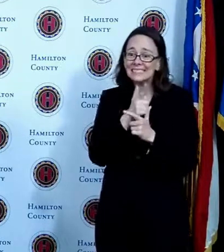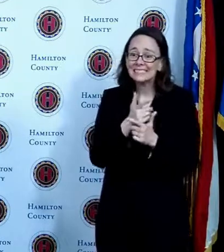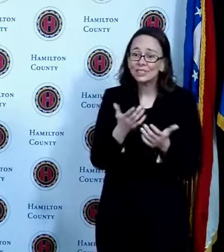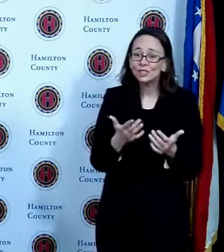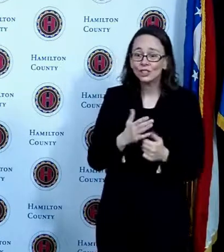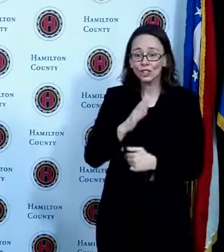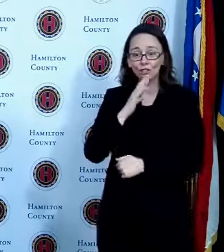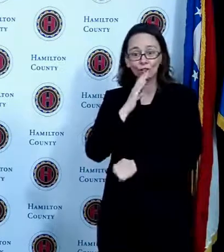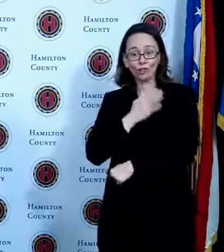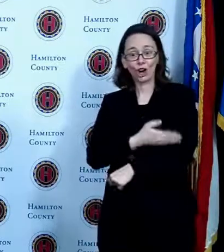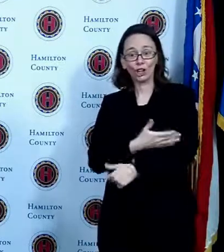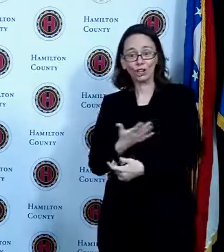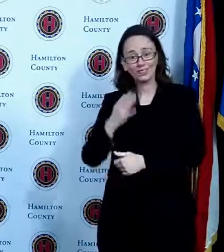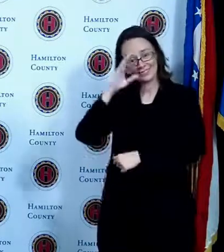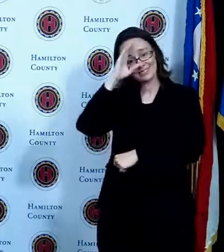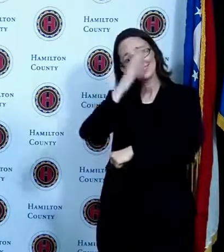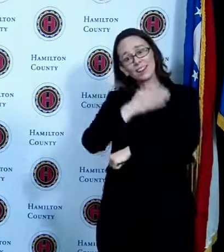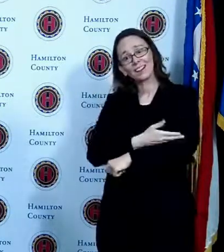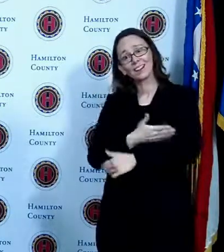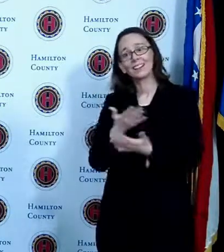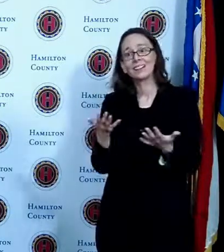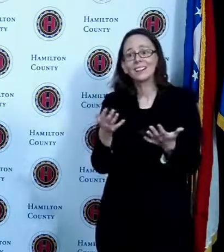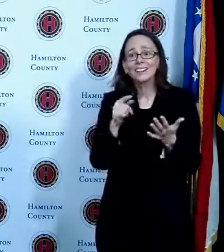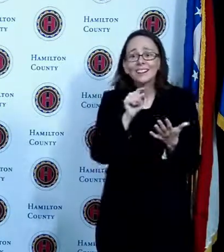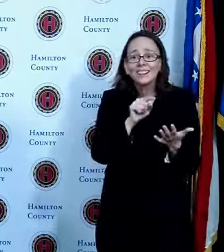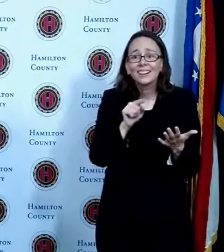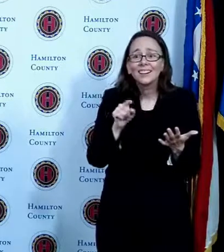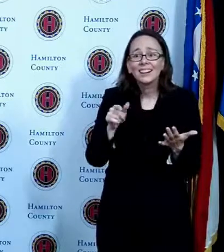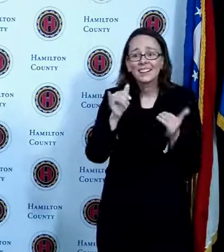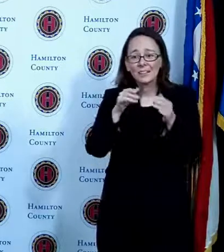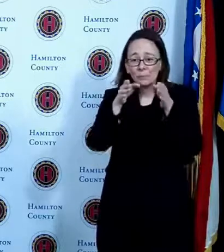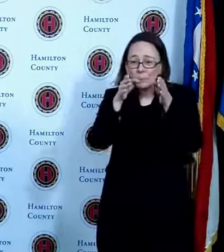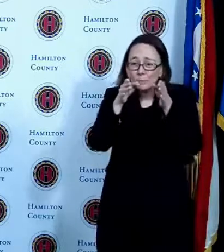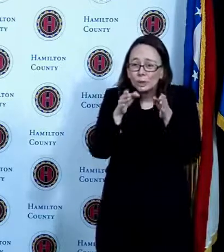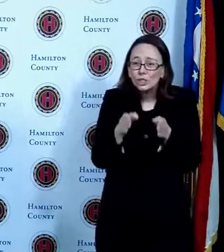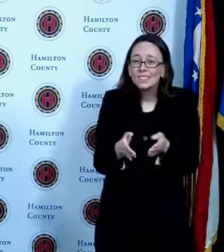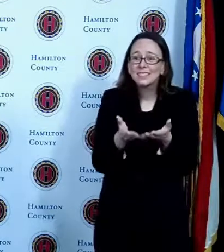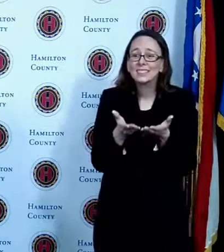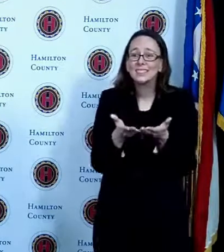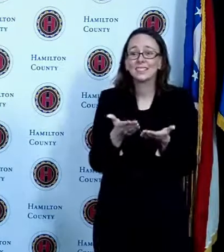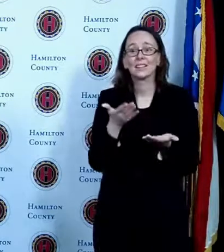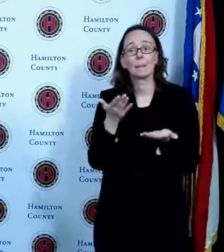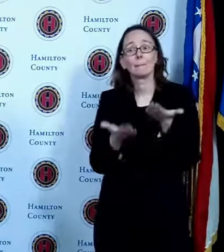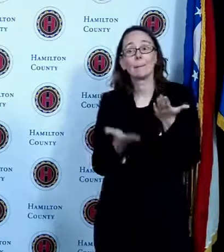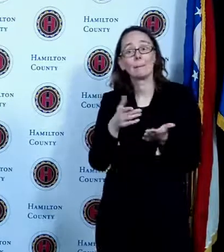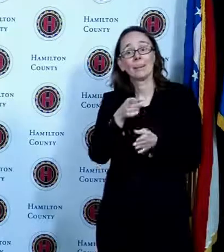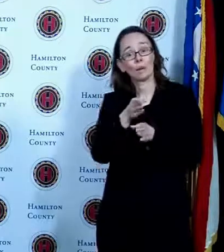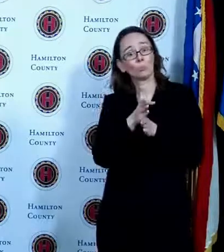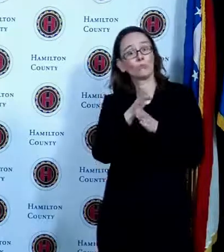be that high school kid that college kid could be that professional that young person and that's one of the trends we're seeing it